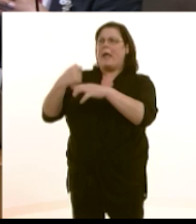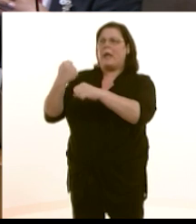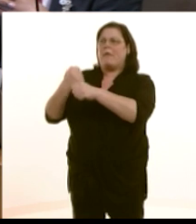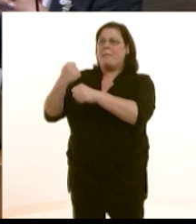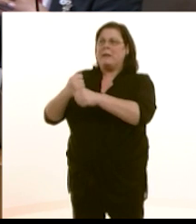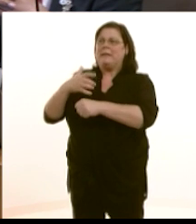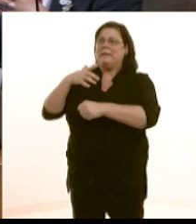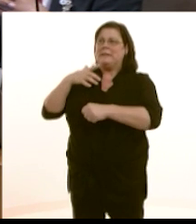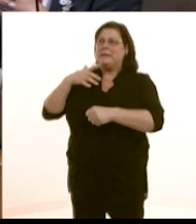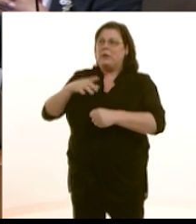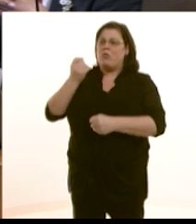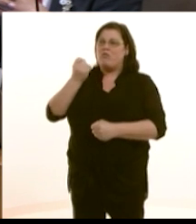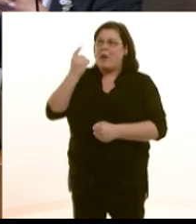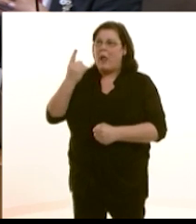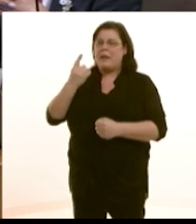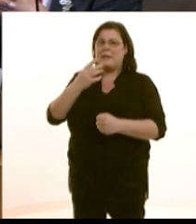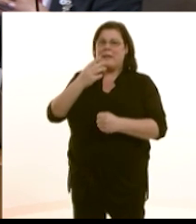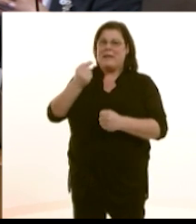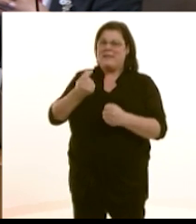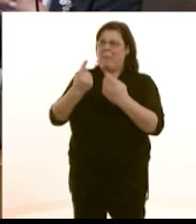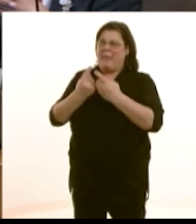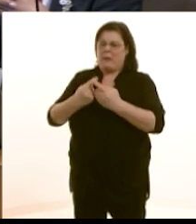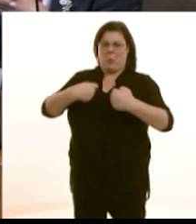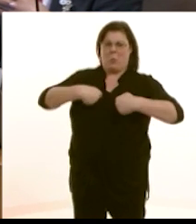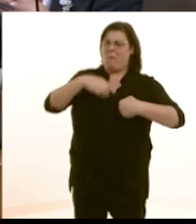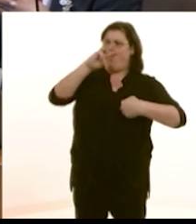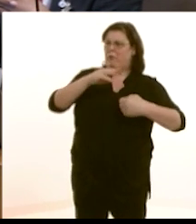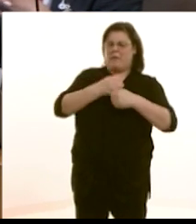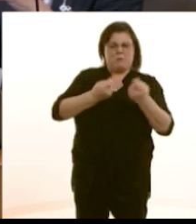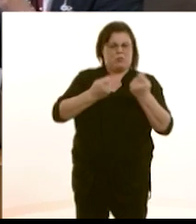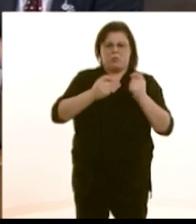of the control of the Welsh Government. There are two unique factors that affect the steel